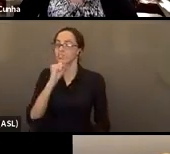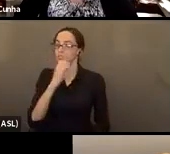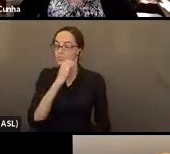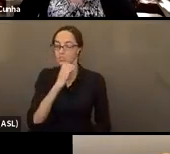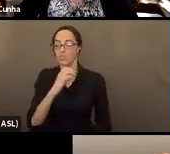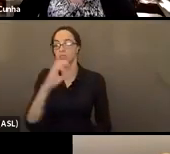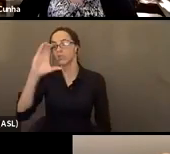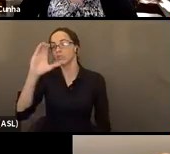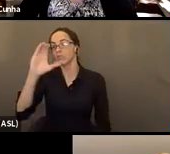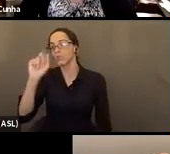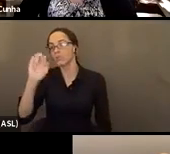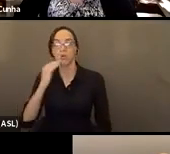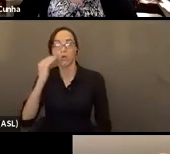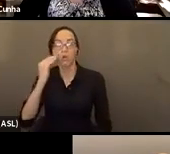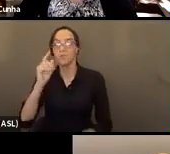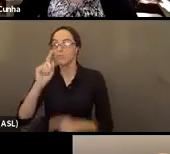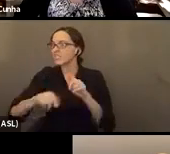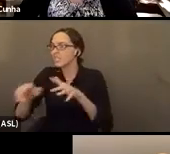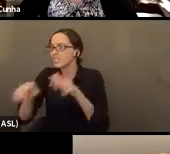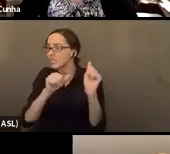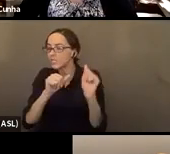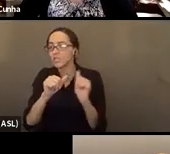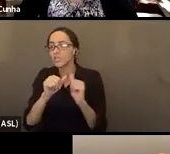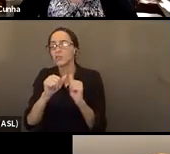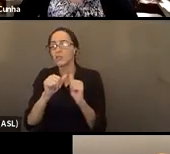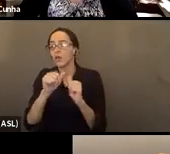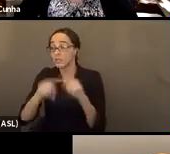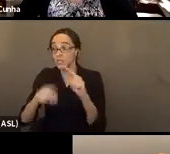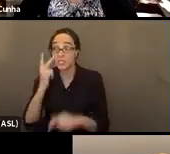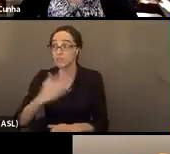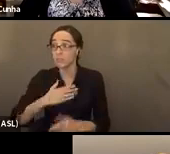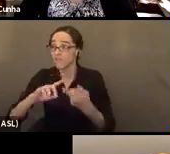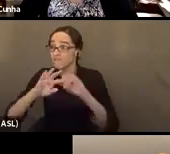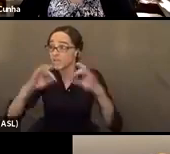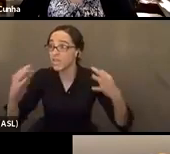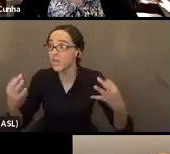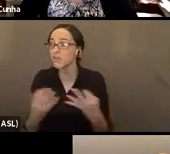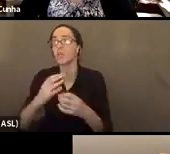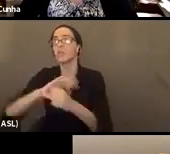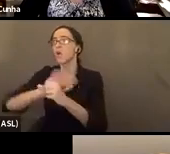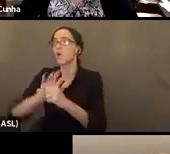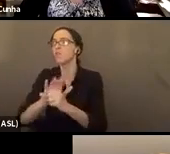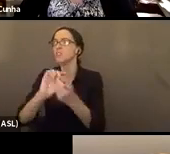see their families when it comes to transportation we had to change our ways where we are no longer